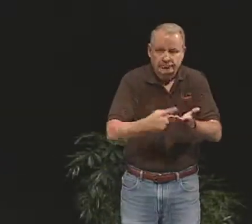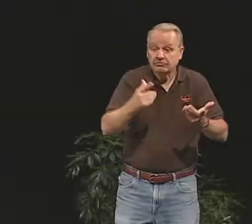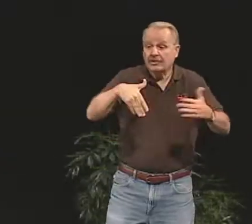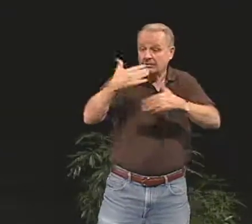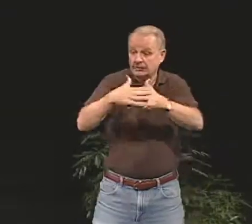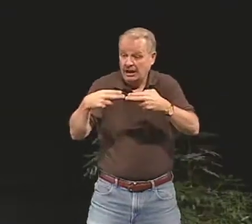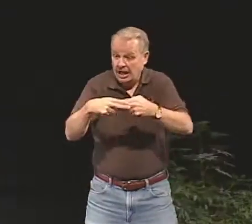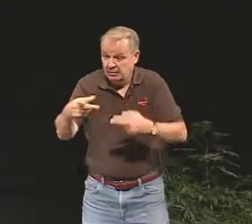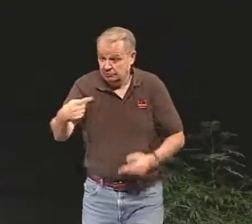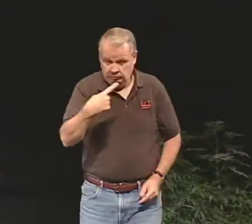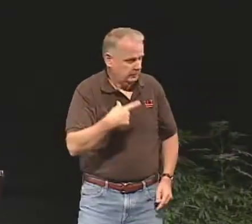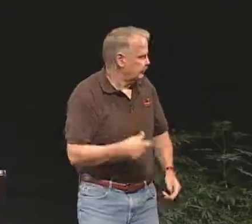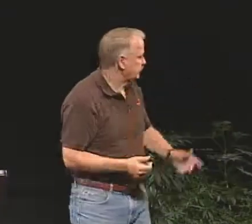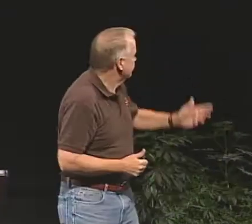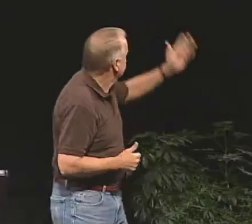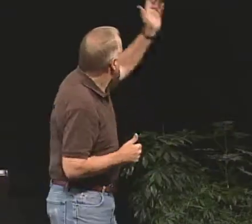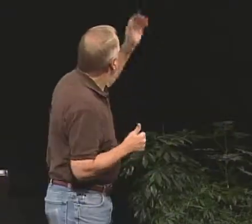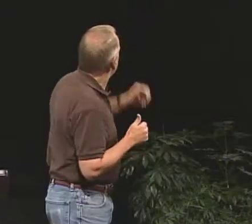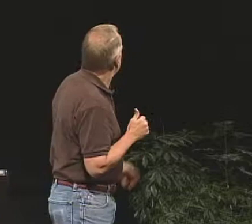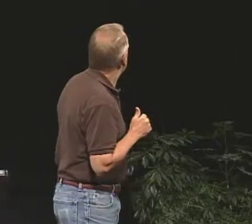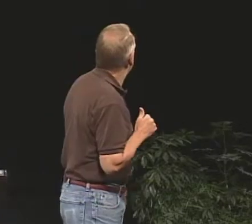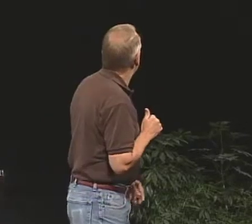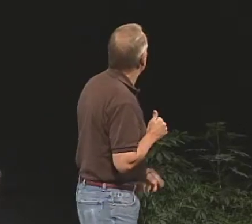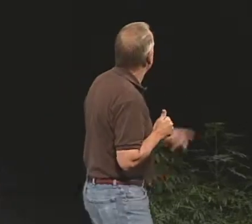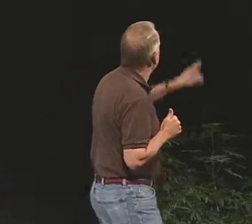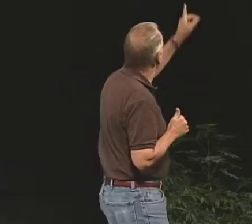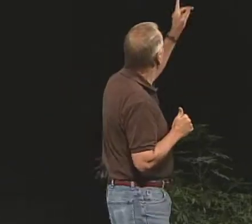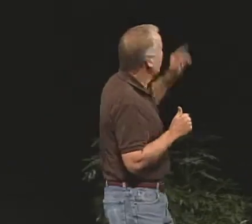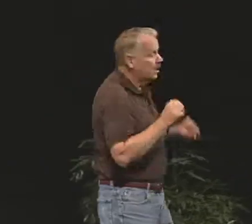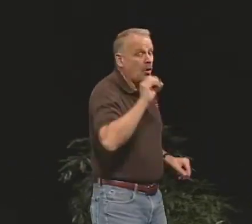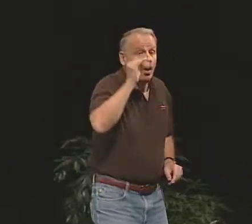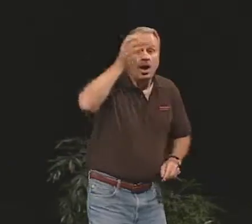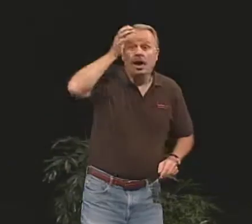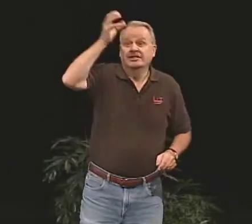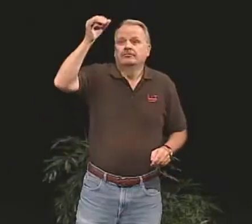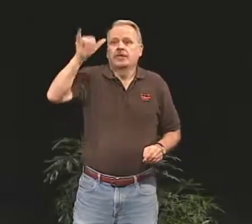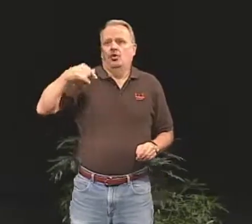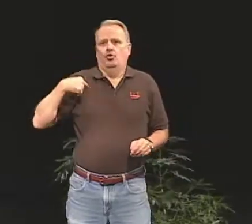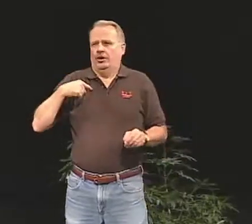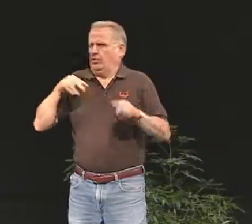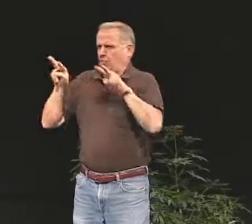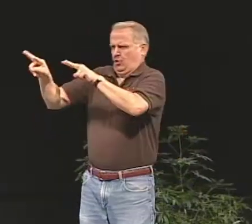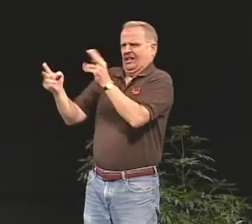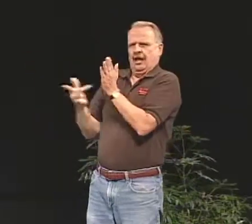There's been advancements. Has it incorporated the needs of a deaf student with the advancements?